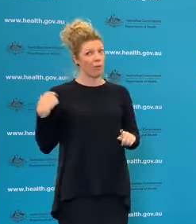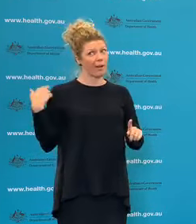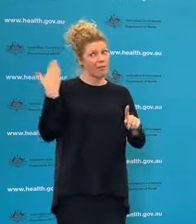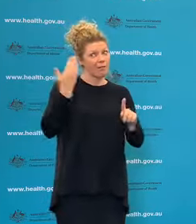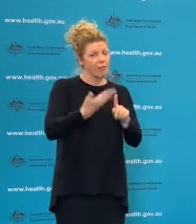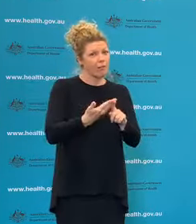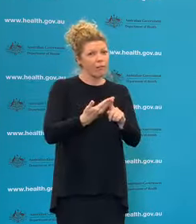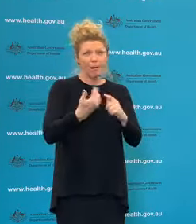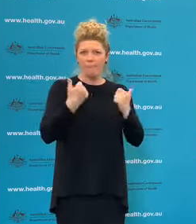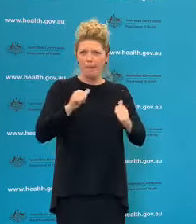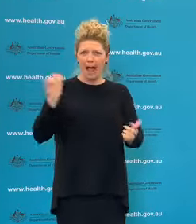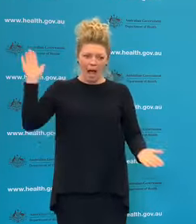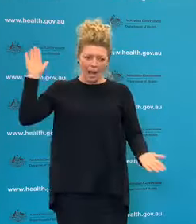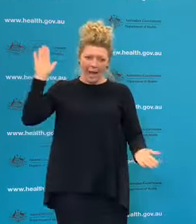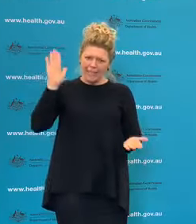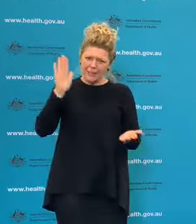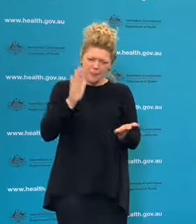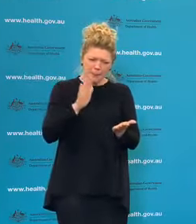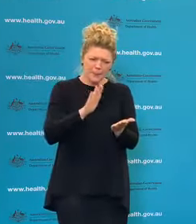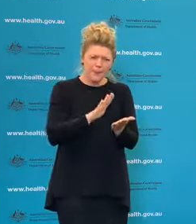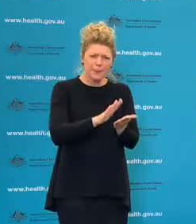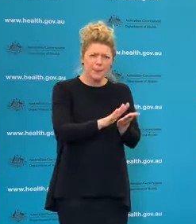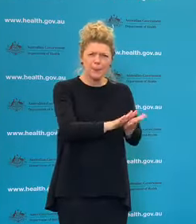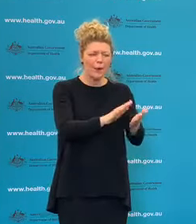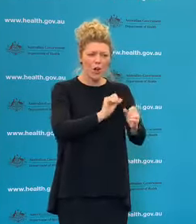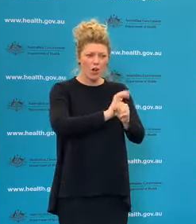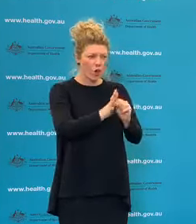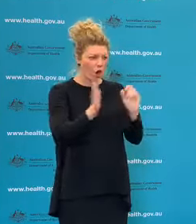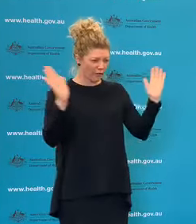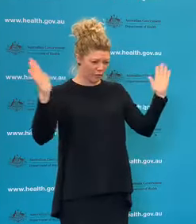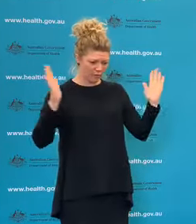flattening the curve and preventing further spread. And so whatever we do